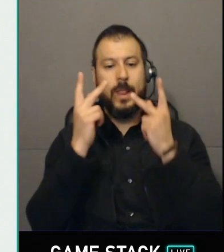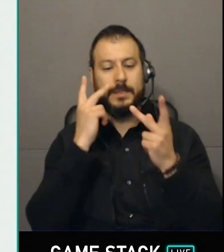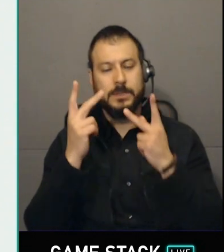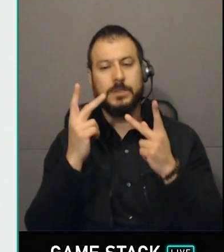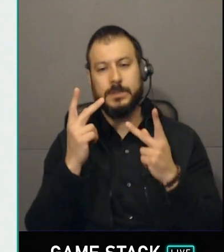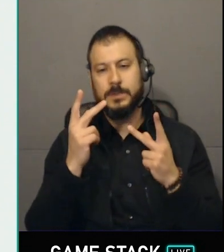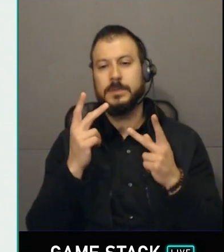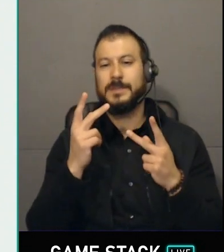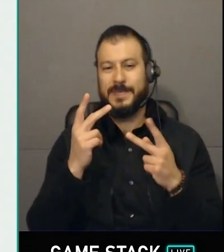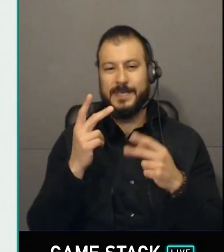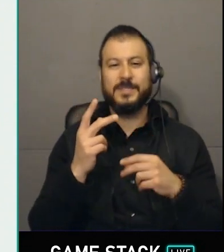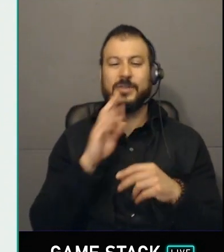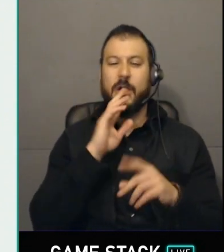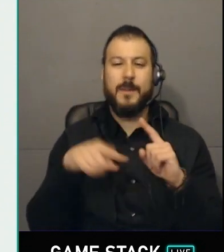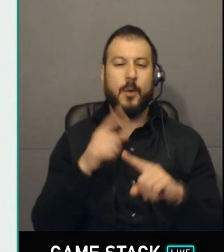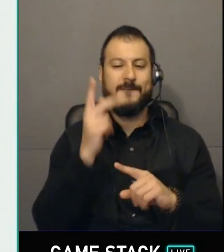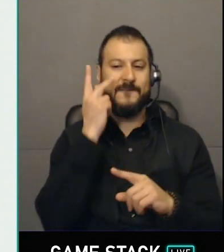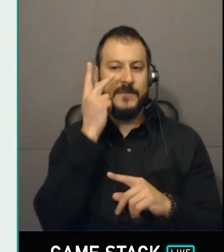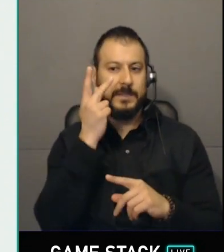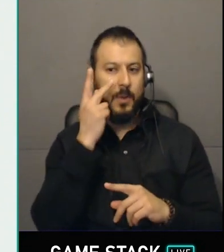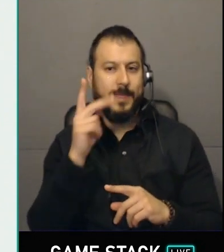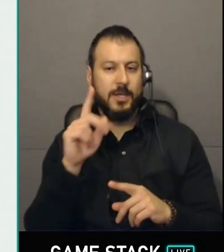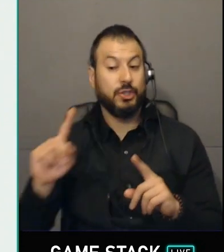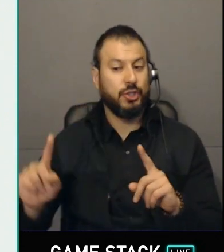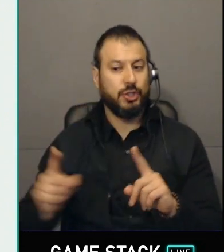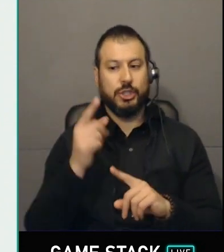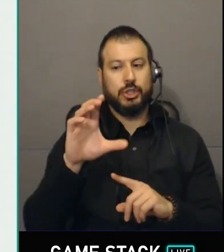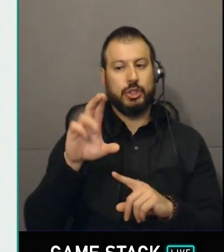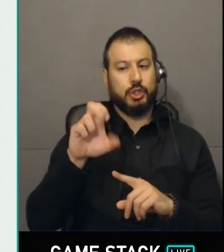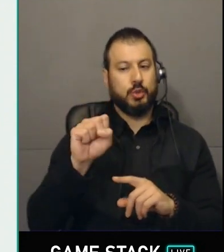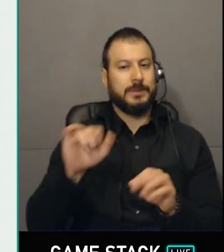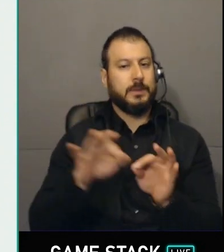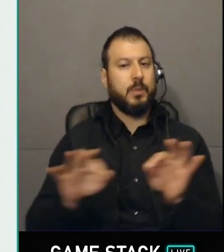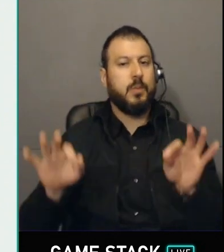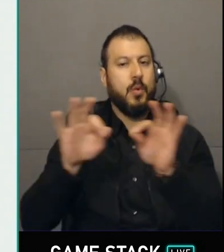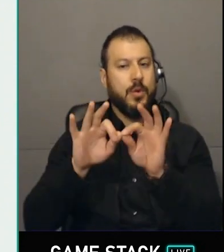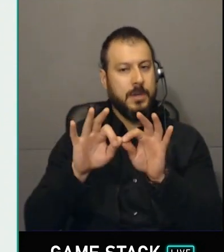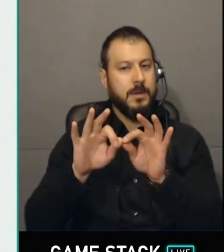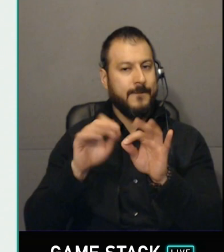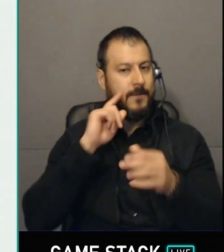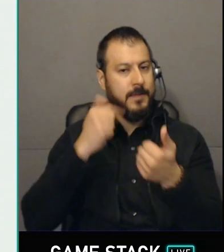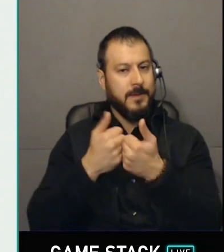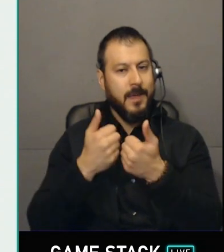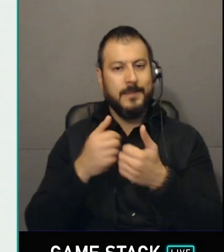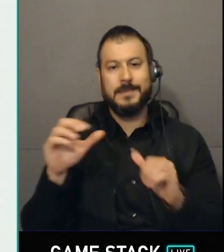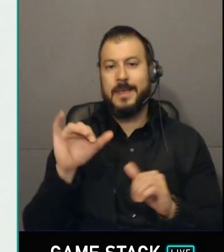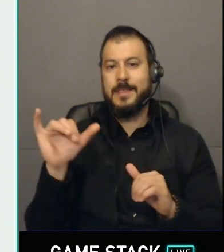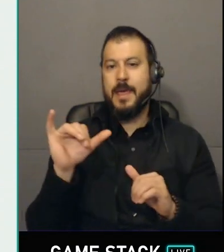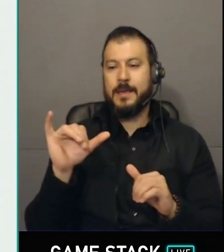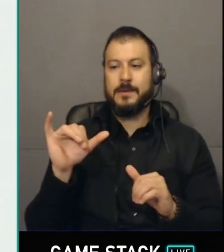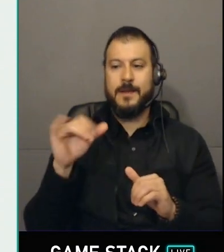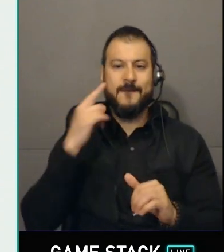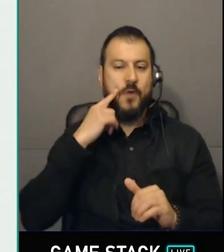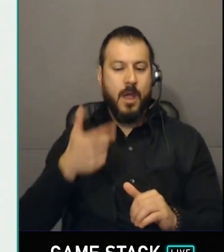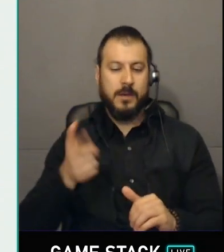important for the game. So what they've done is, they've done things, like, for gunfire or footsteps,